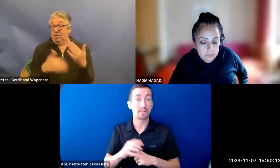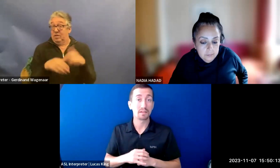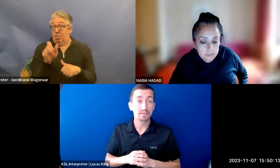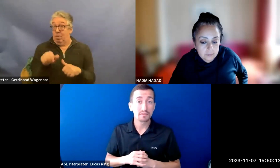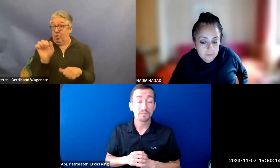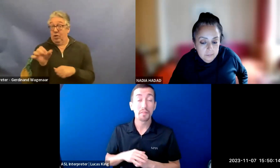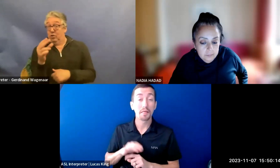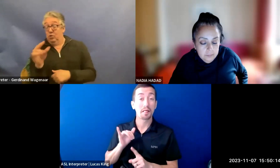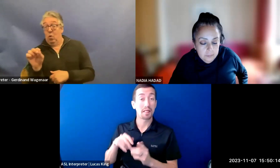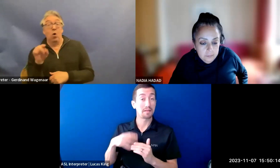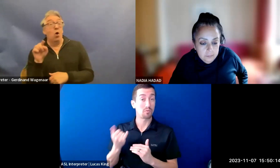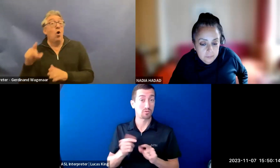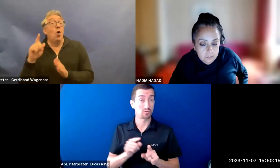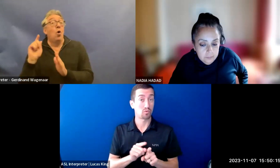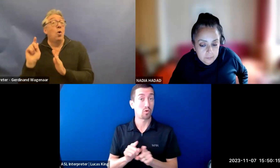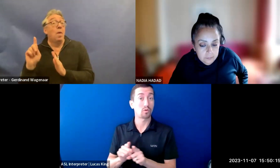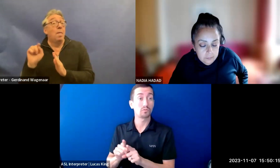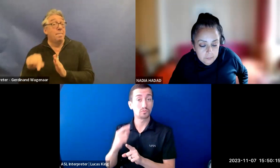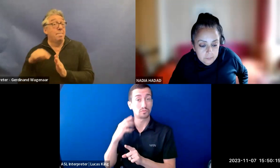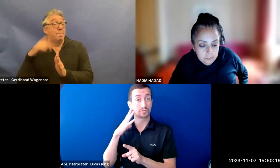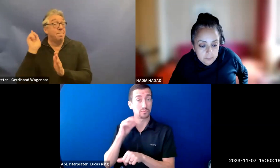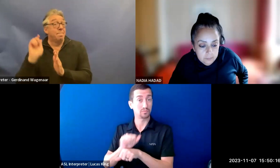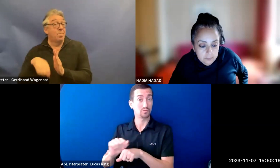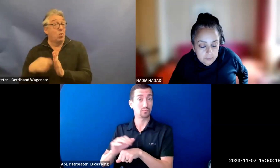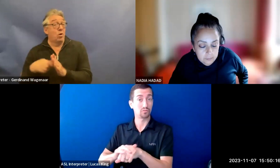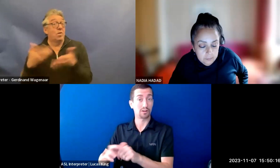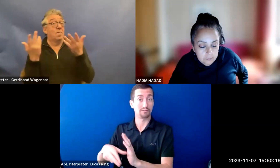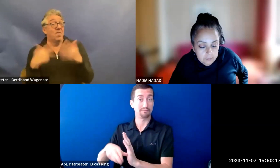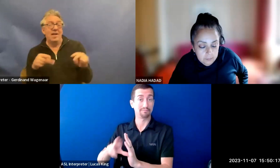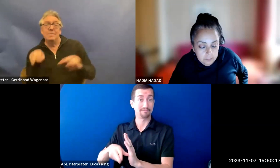This project has also worked on the revision of law proposals